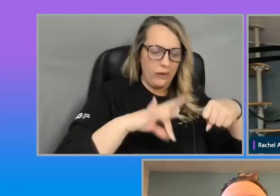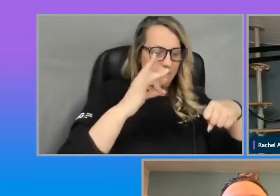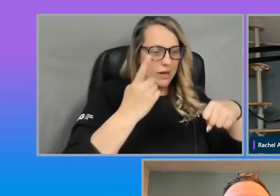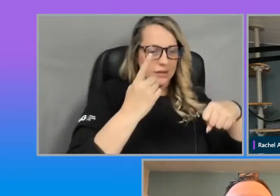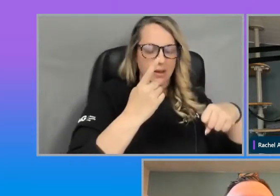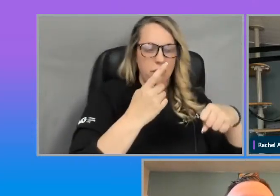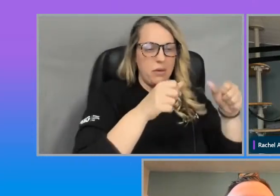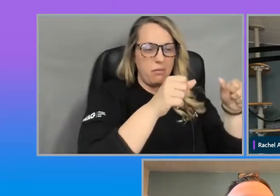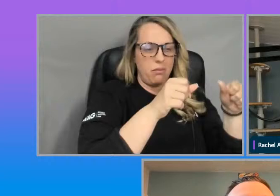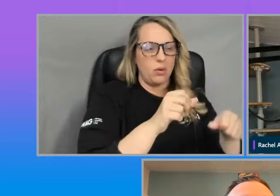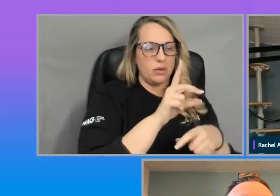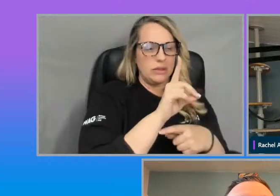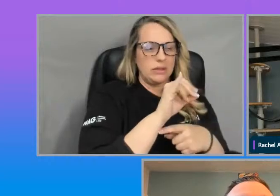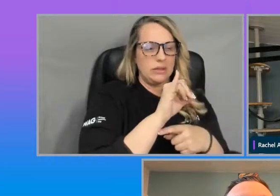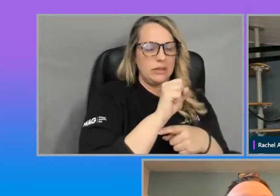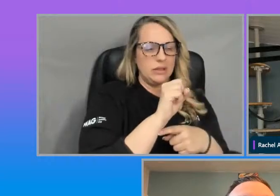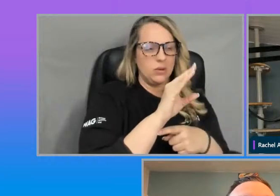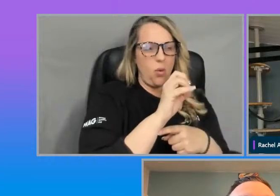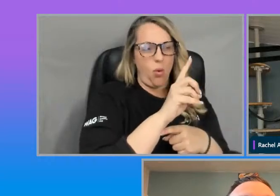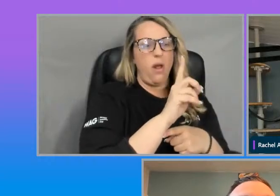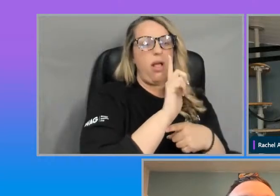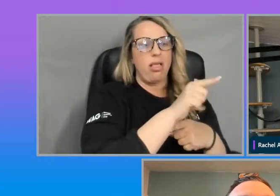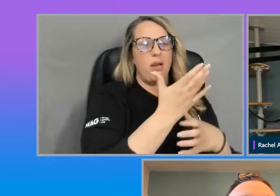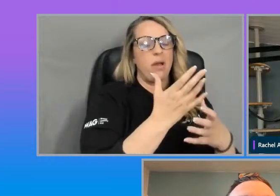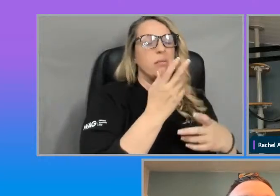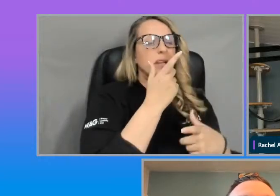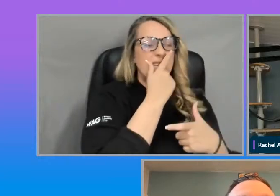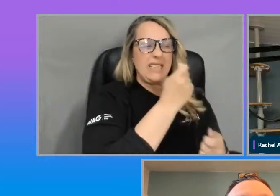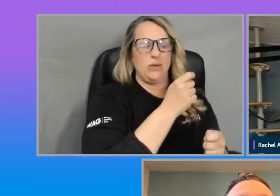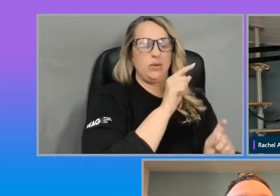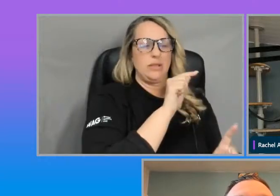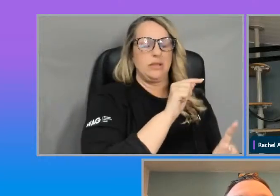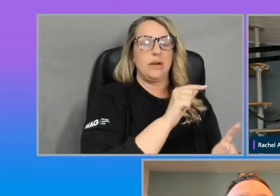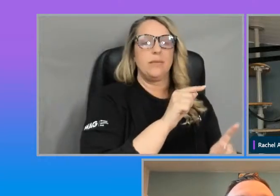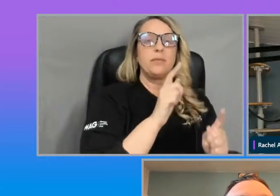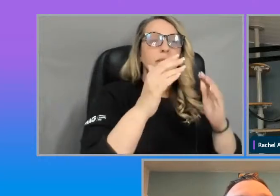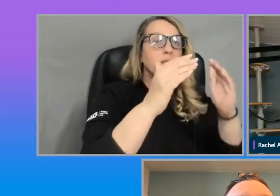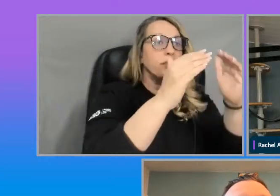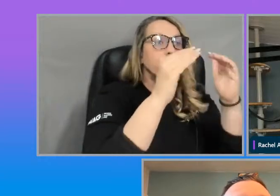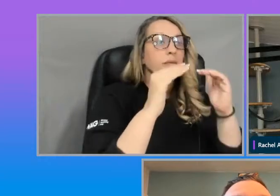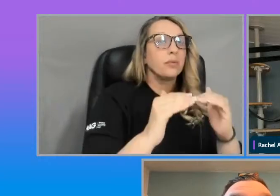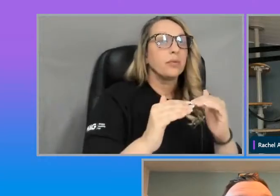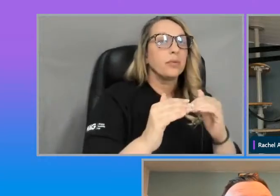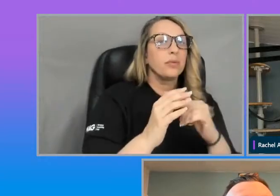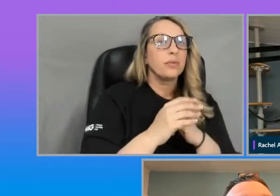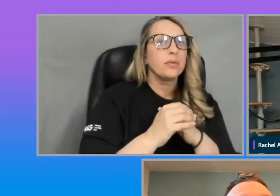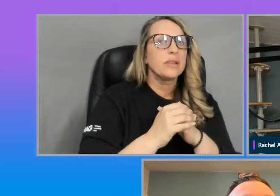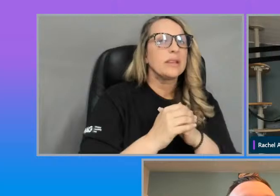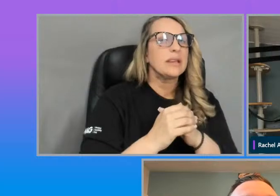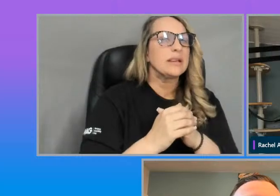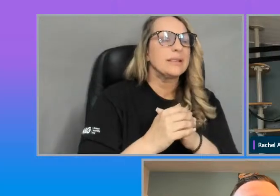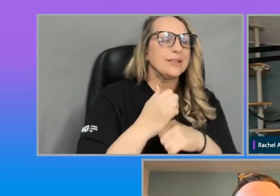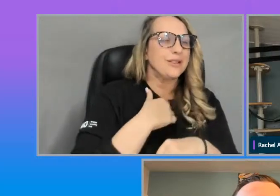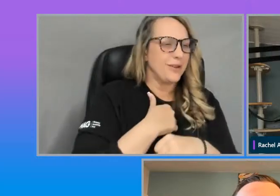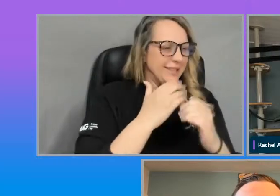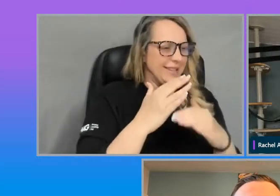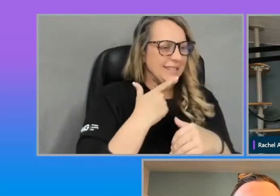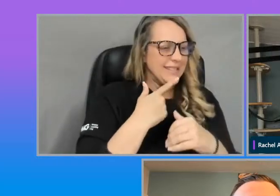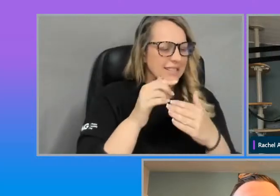posted in discord later. Super interesting. Is there the next